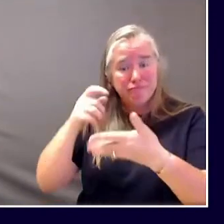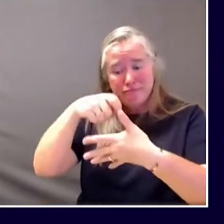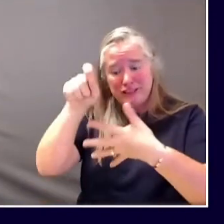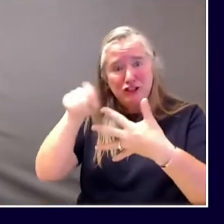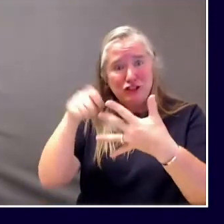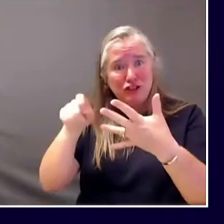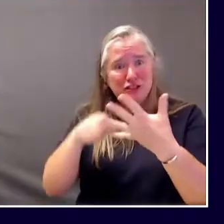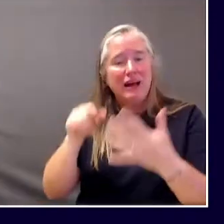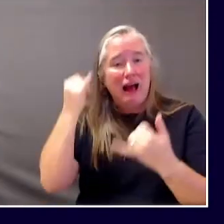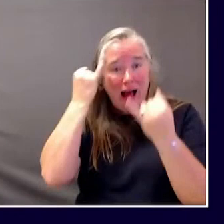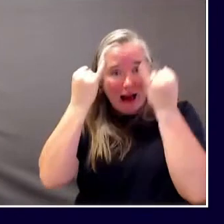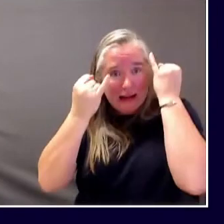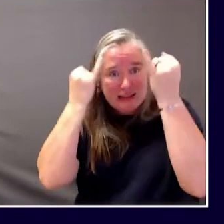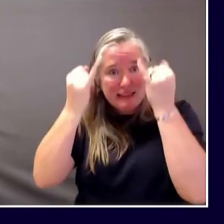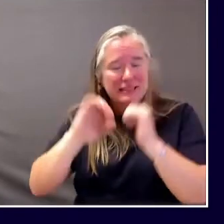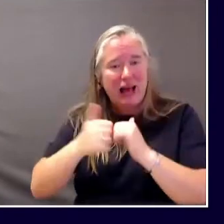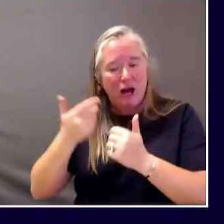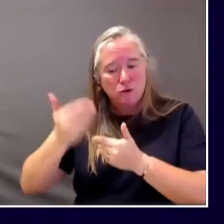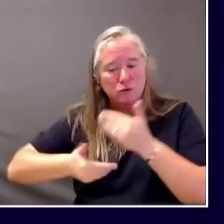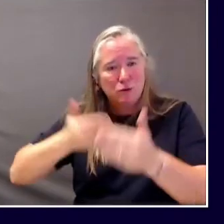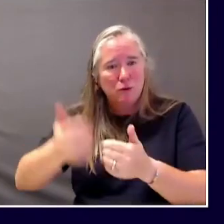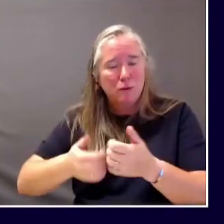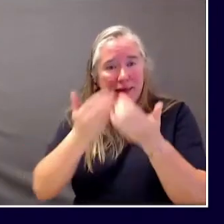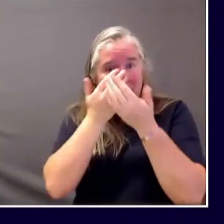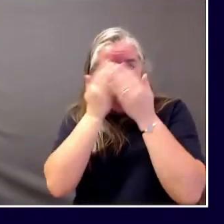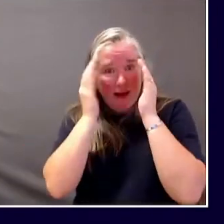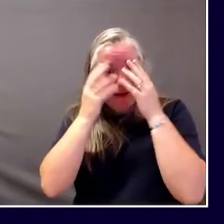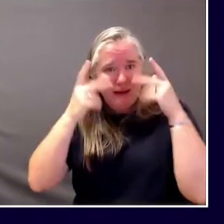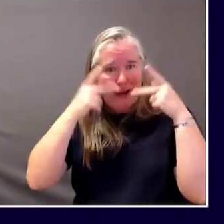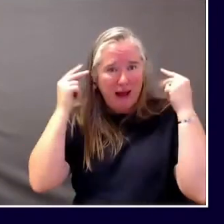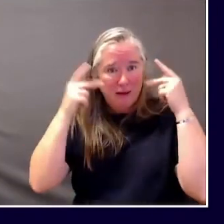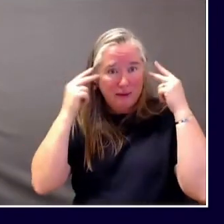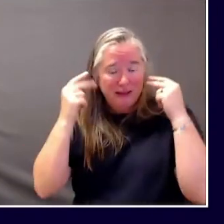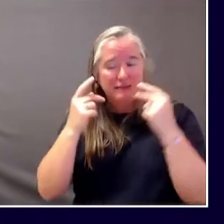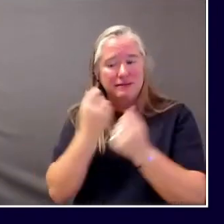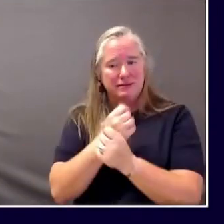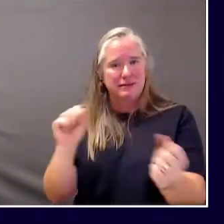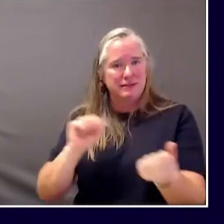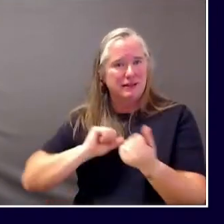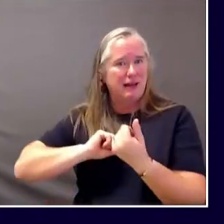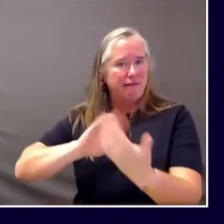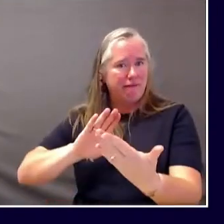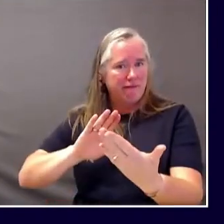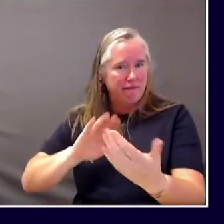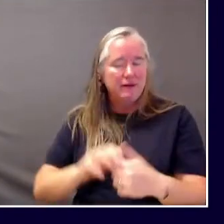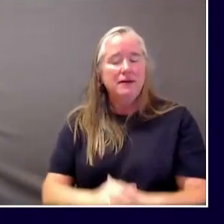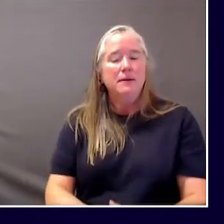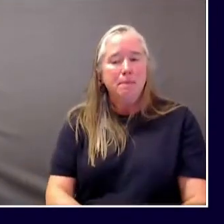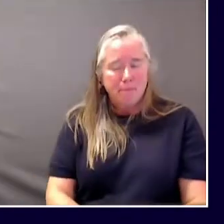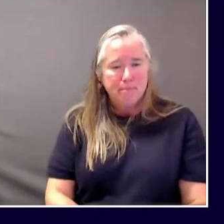tips on how to proceed with Halloween in a manner that safe